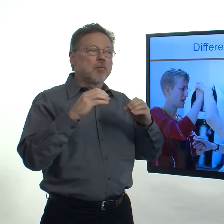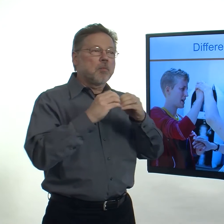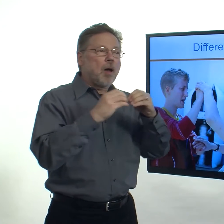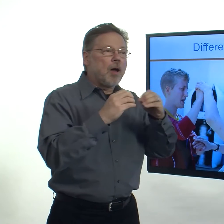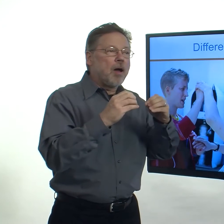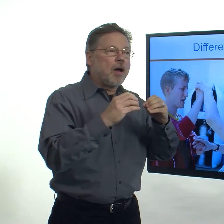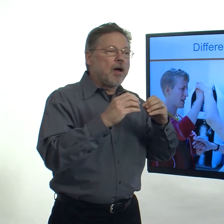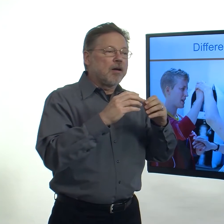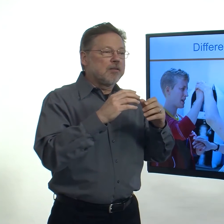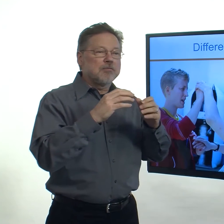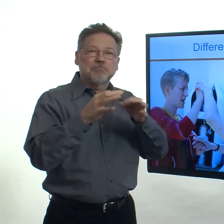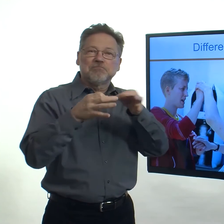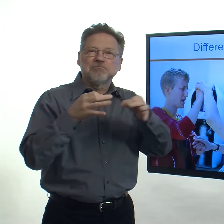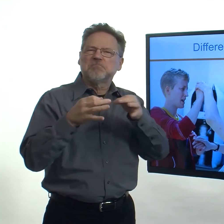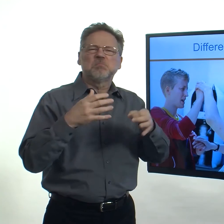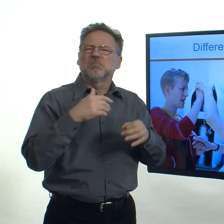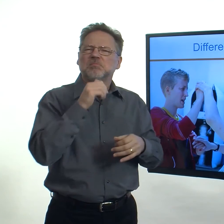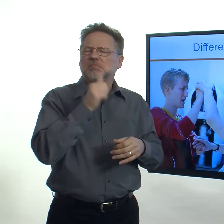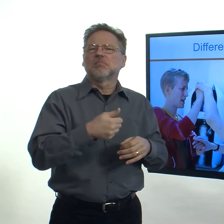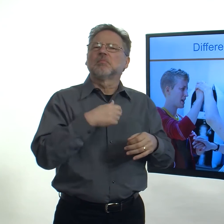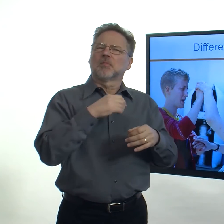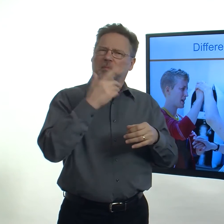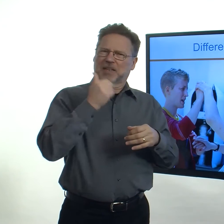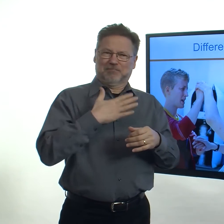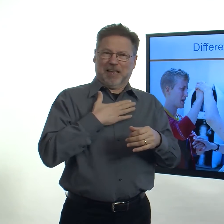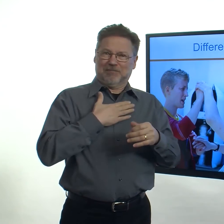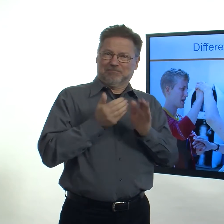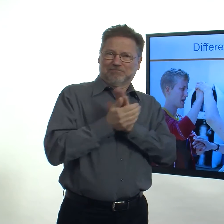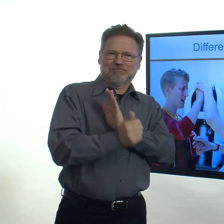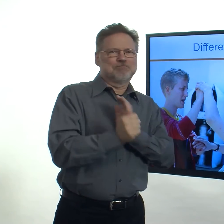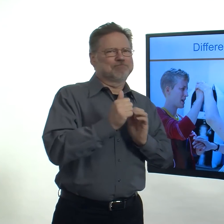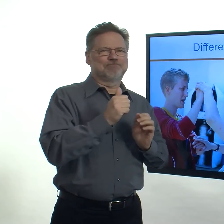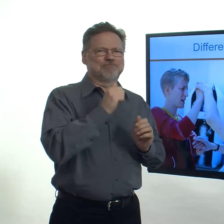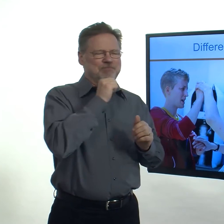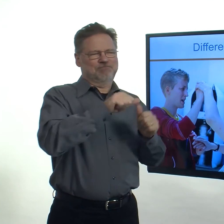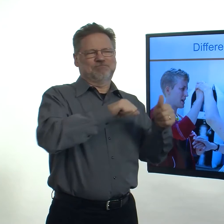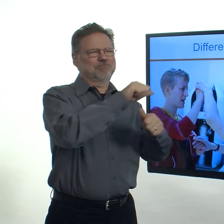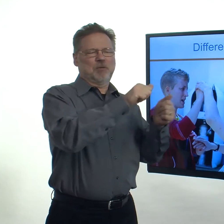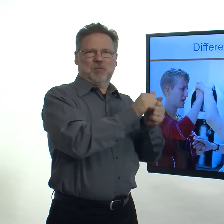Now, I won’t elaborate too much more on this because, admittedly, it’s not my area